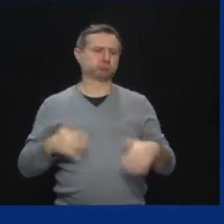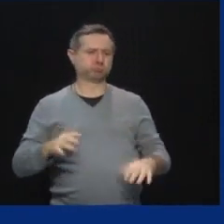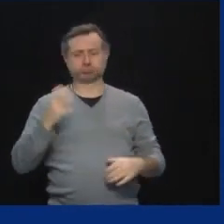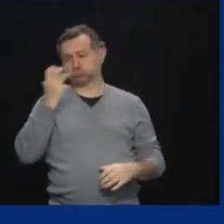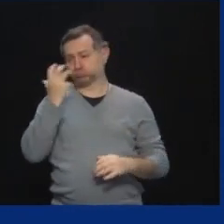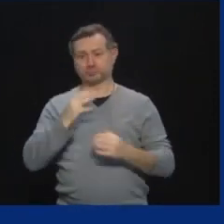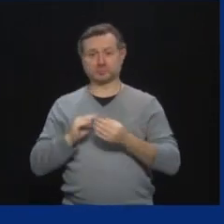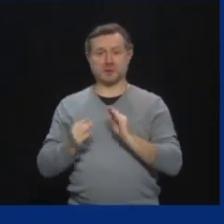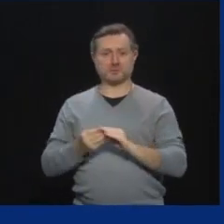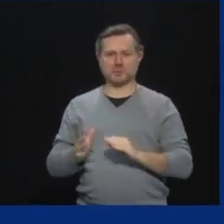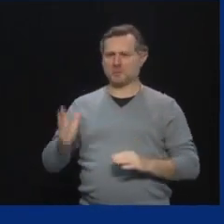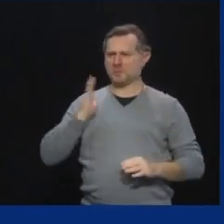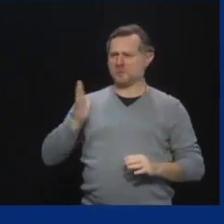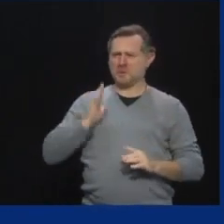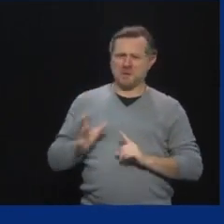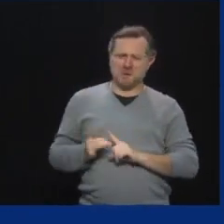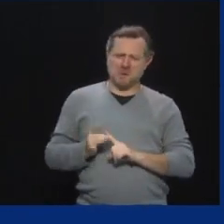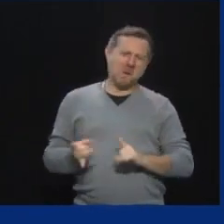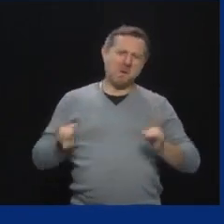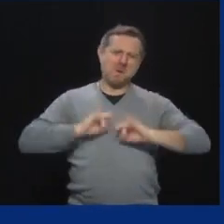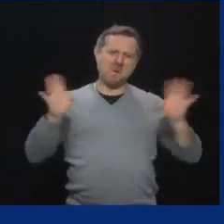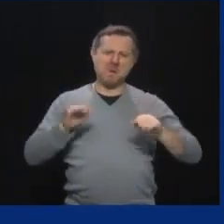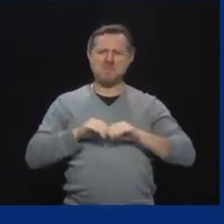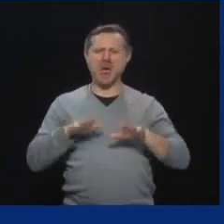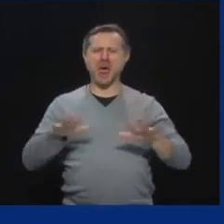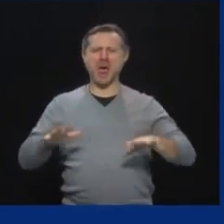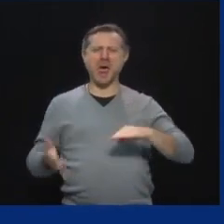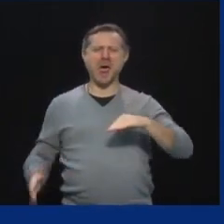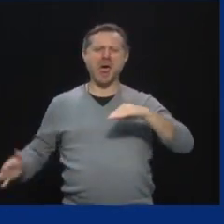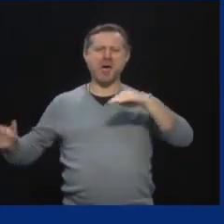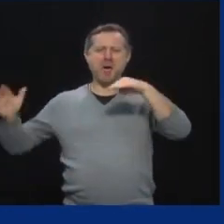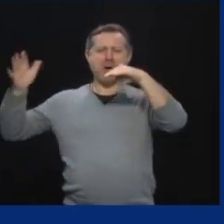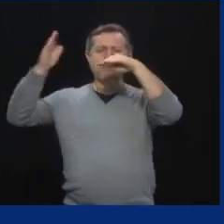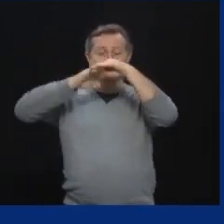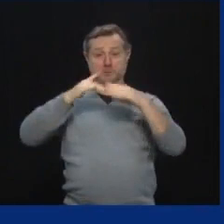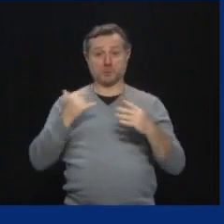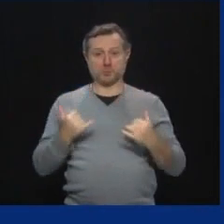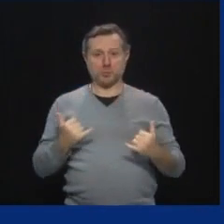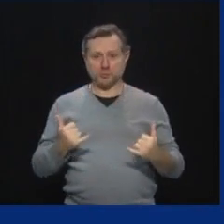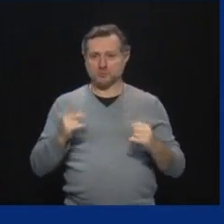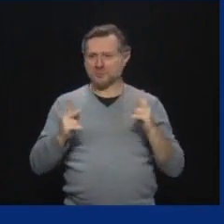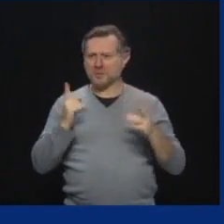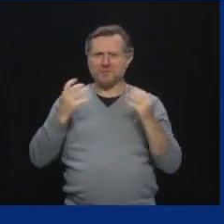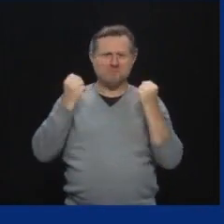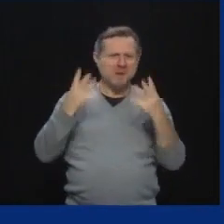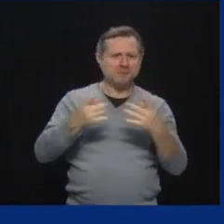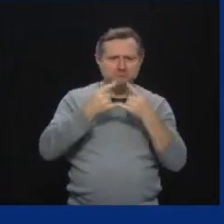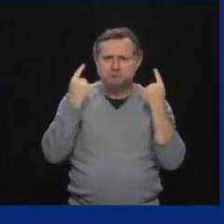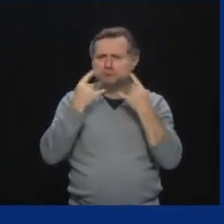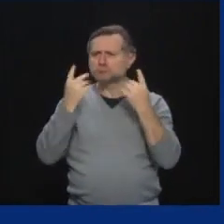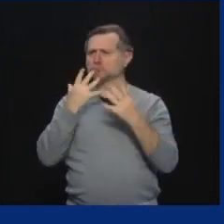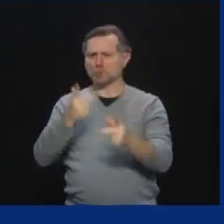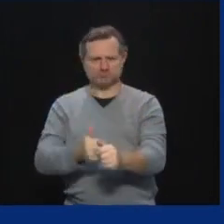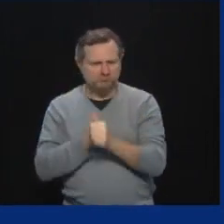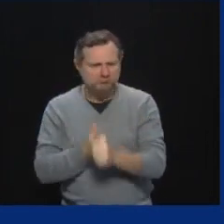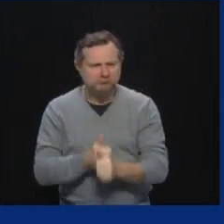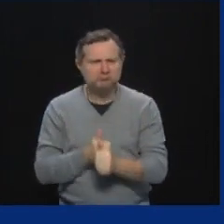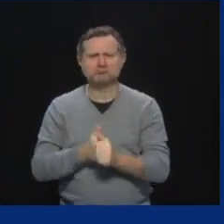city incognito of course. Uh and I do see so many people wearing masks and people really adhering to and I stopped at the restaurants being asked to show